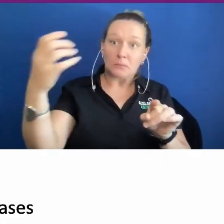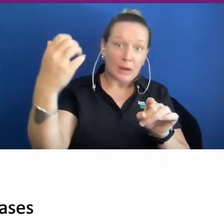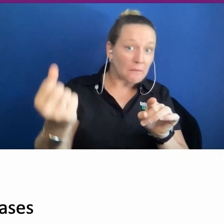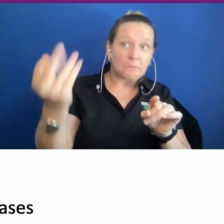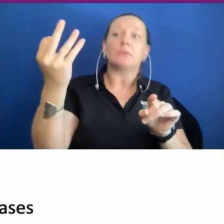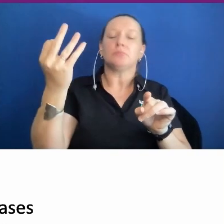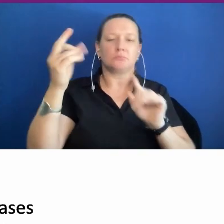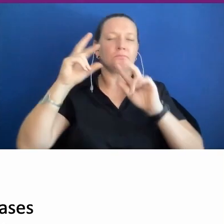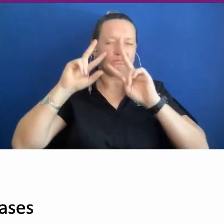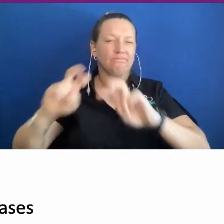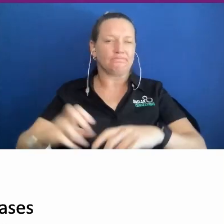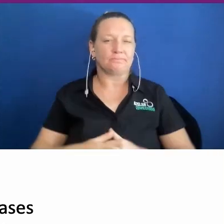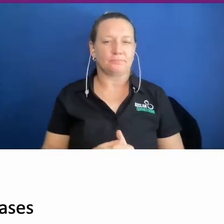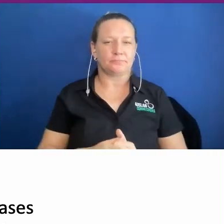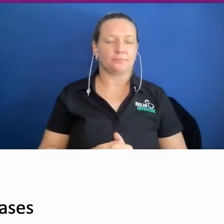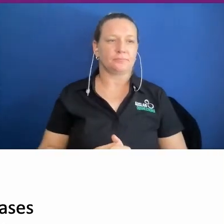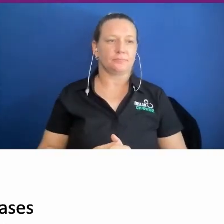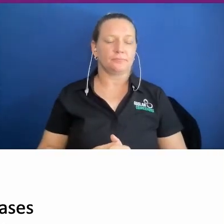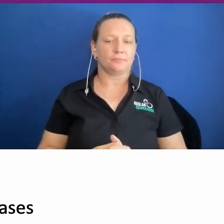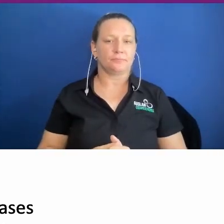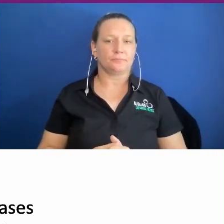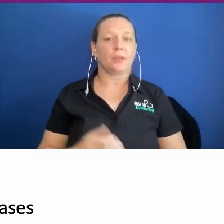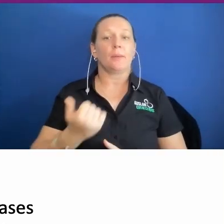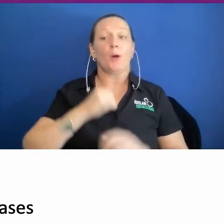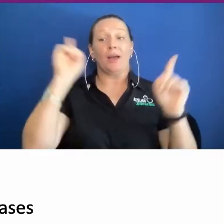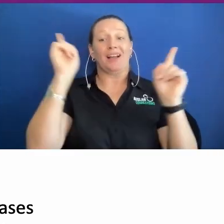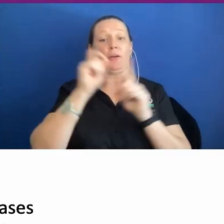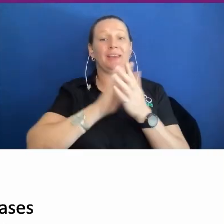As part of my current PhD project I'm investigating a number of these genetic